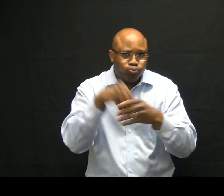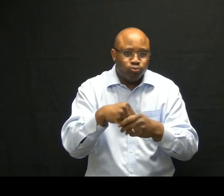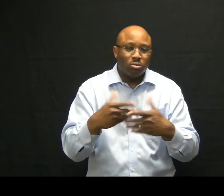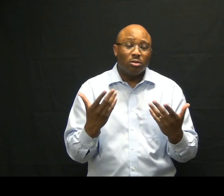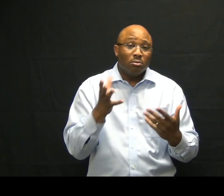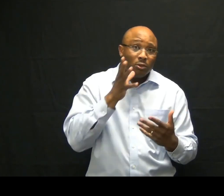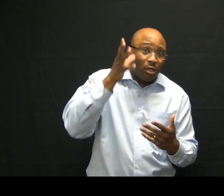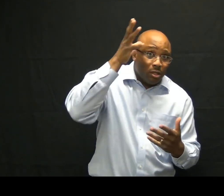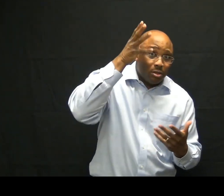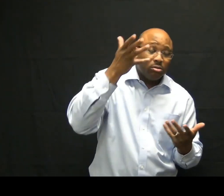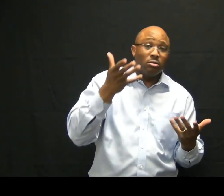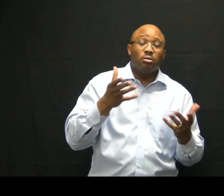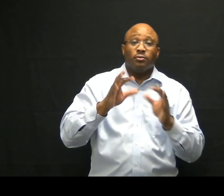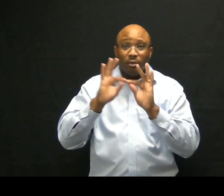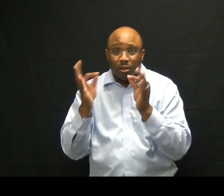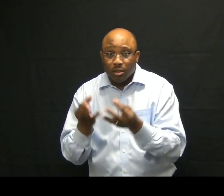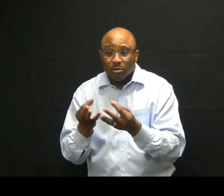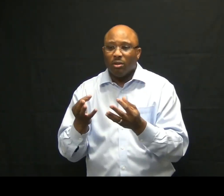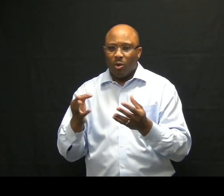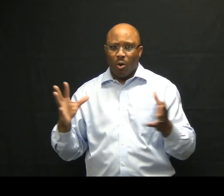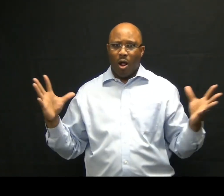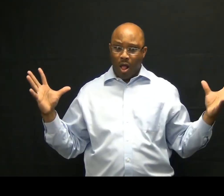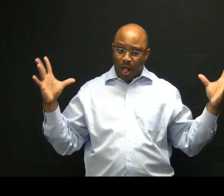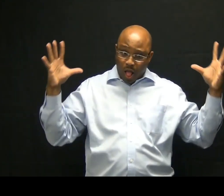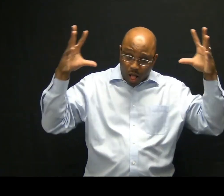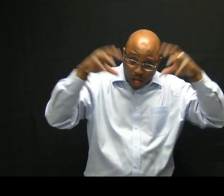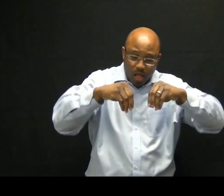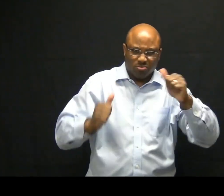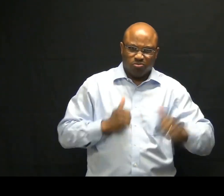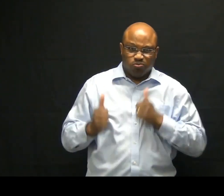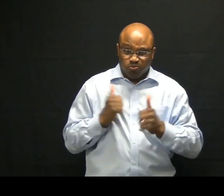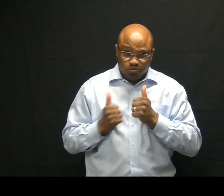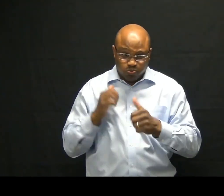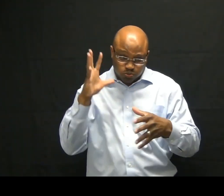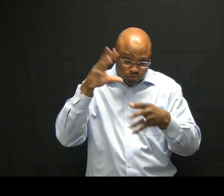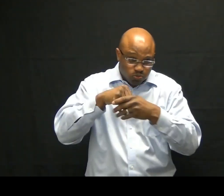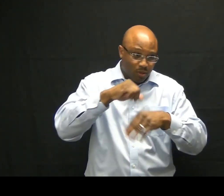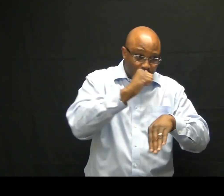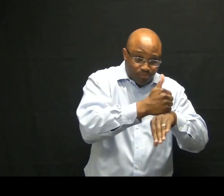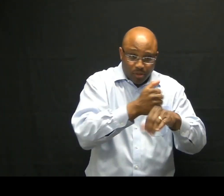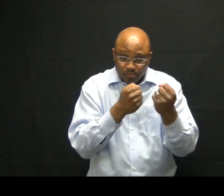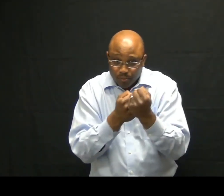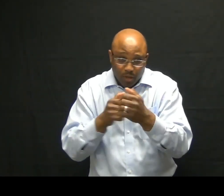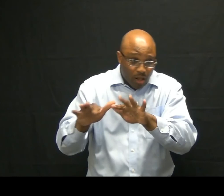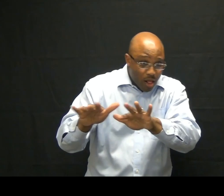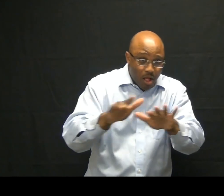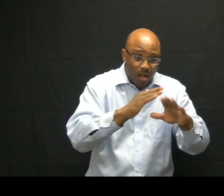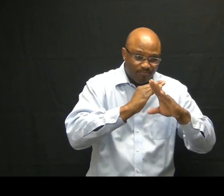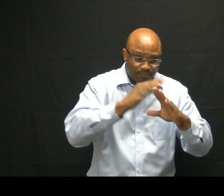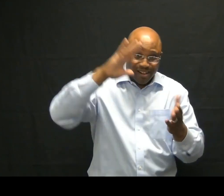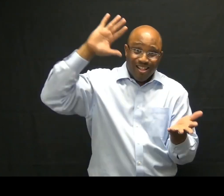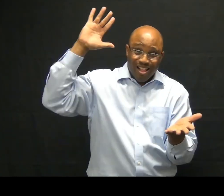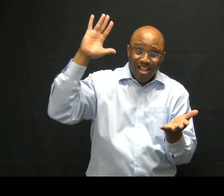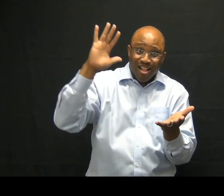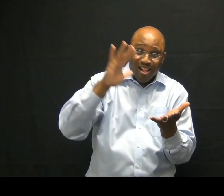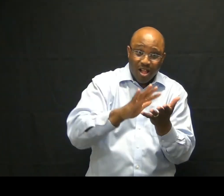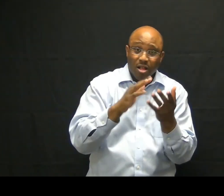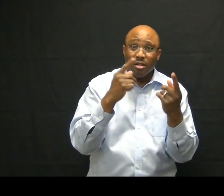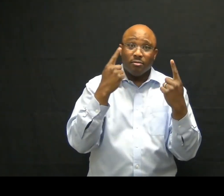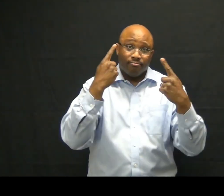The most robust decreases were noted in the presence of strong parent/family